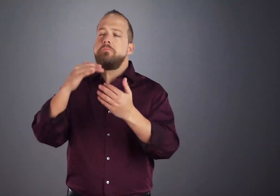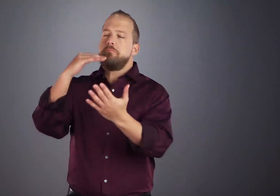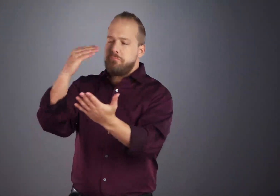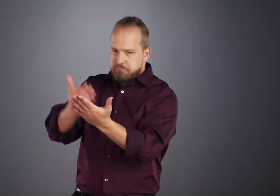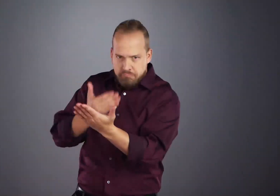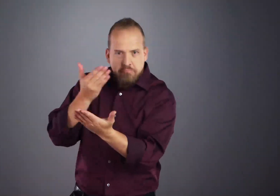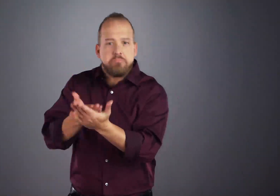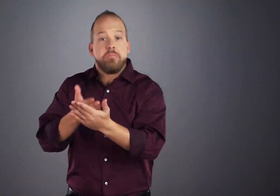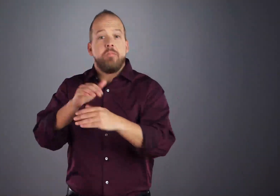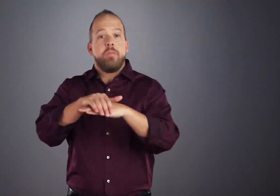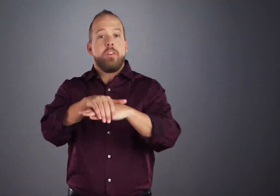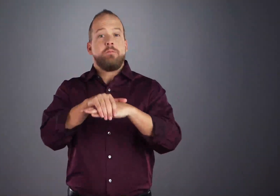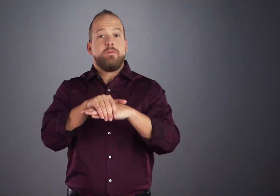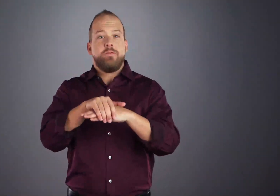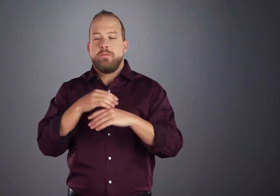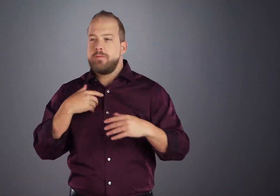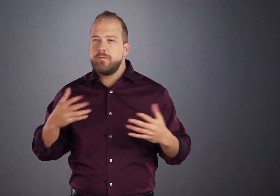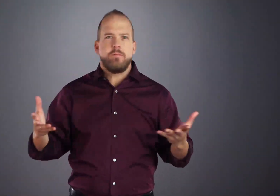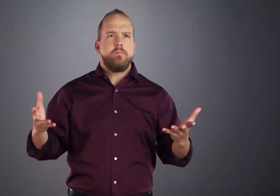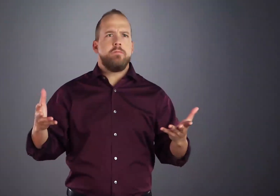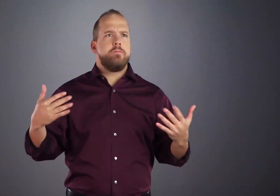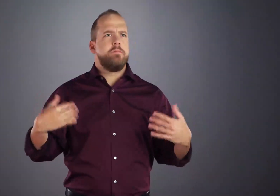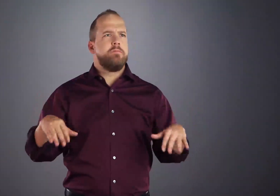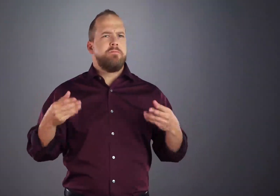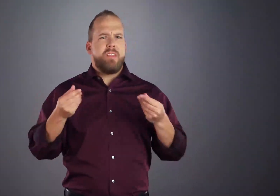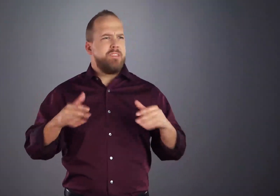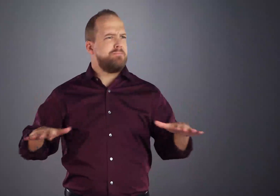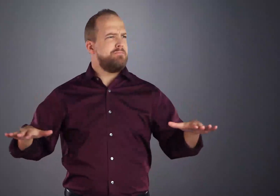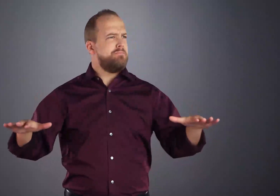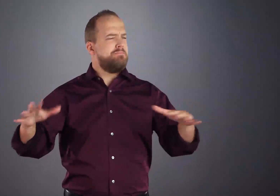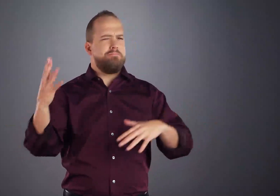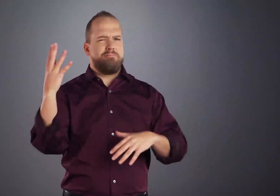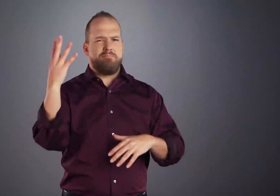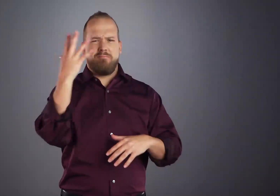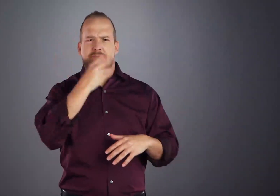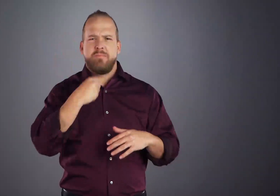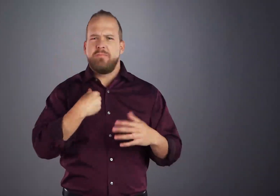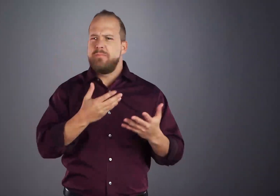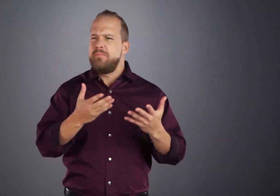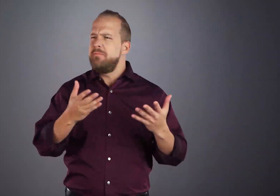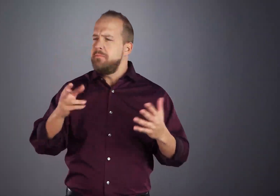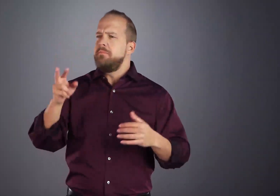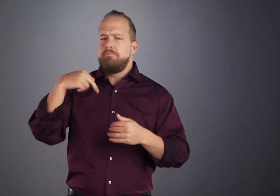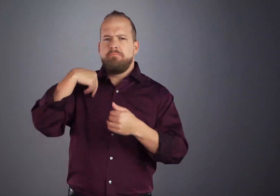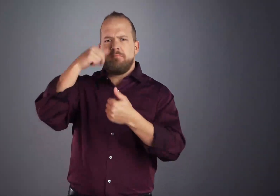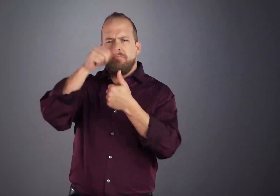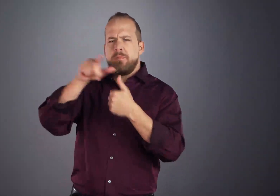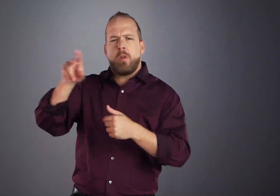We landed in England. I visited Winchester Cathedral.